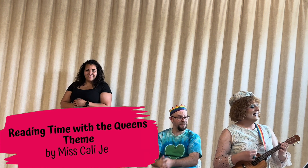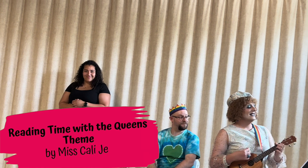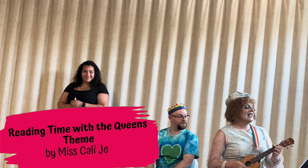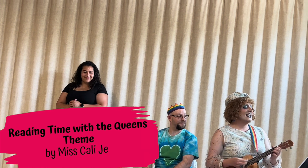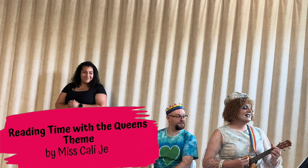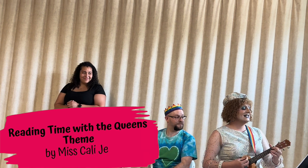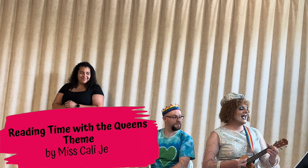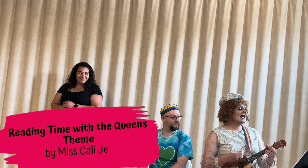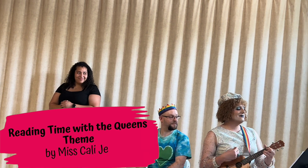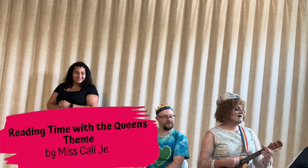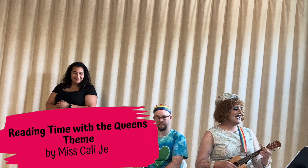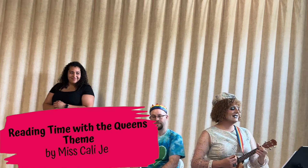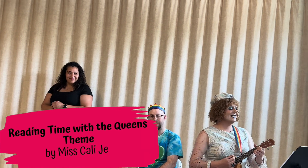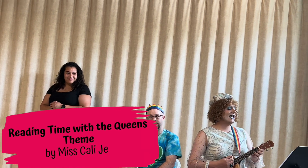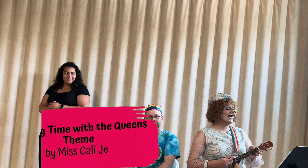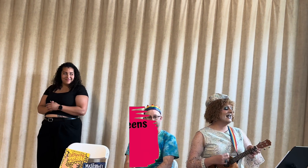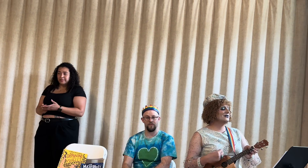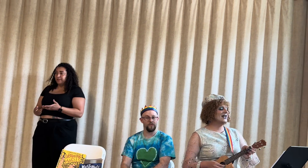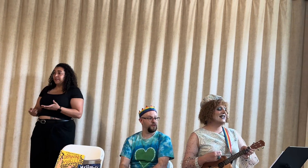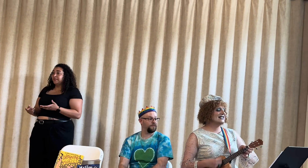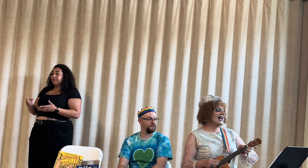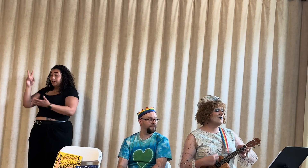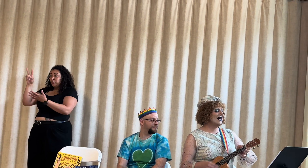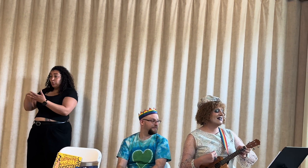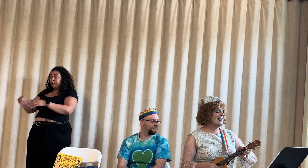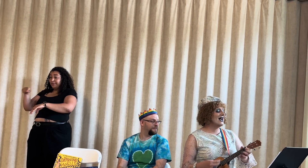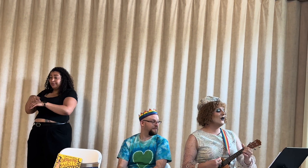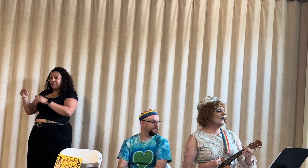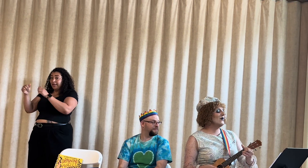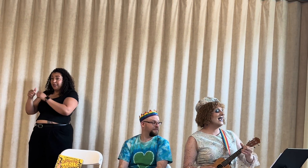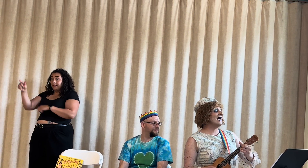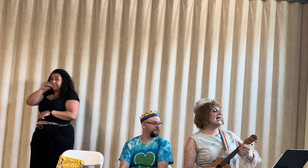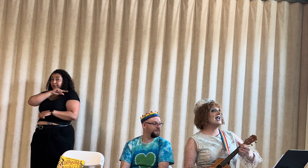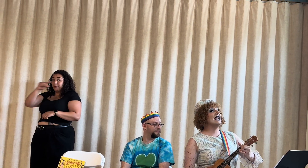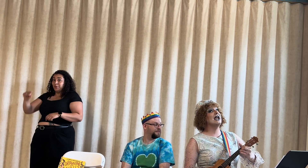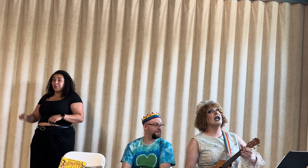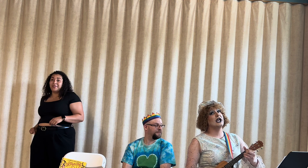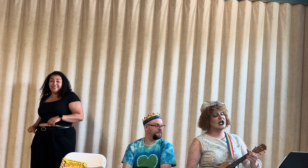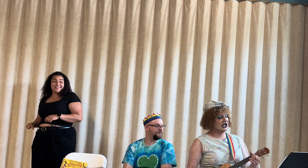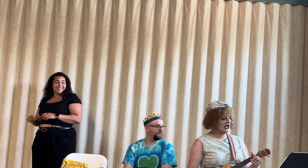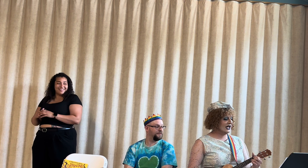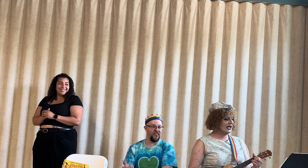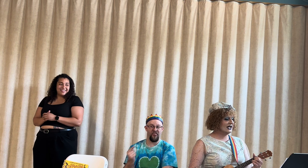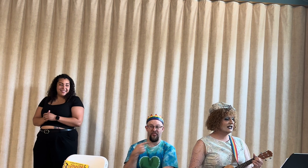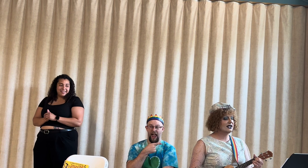🎶🎶 Take a stand, make a scene, it's Reading Time with the Queens!